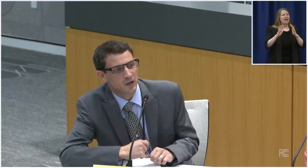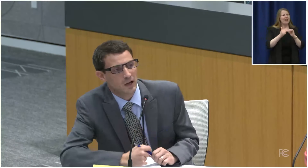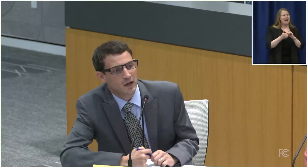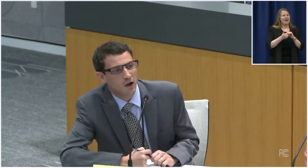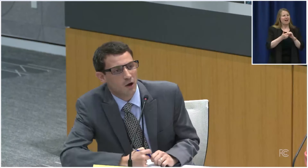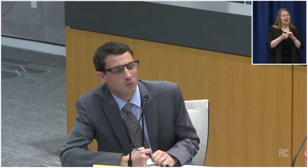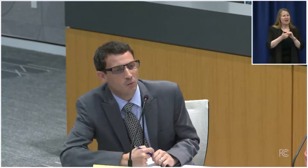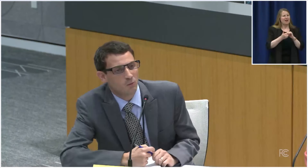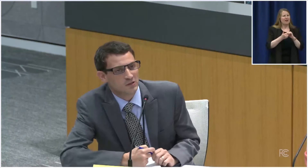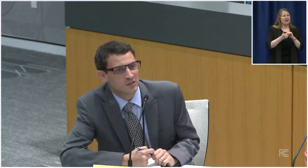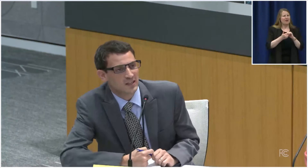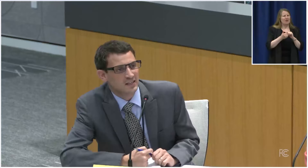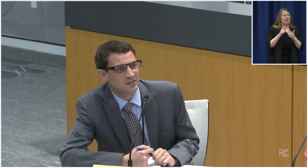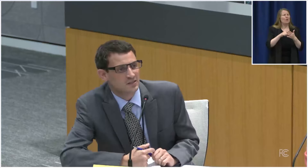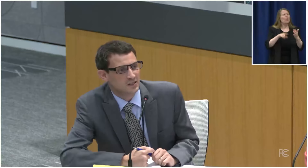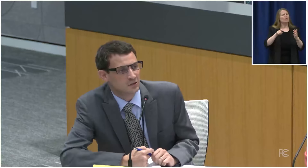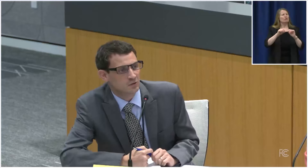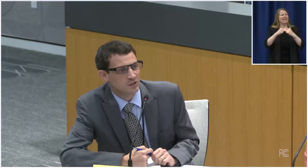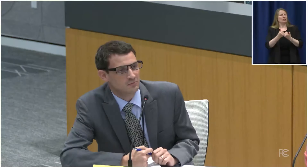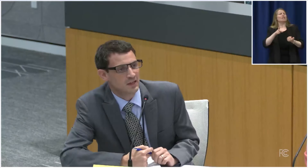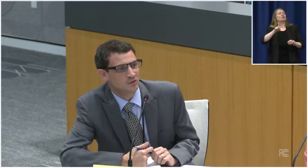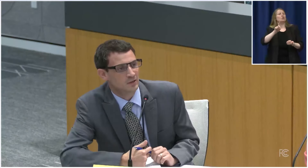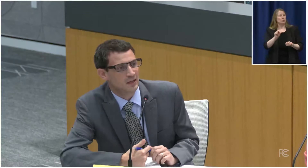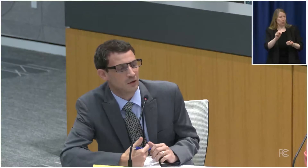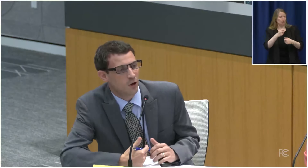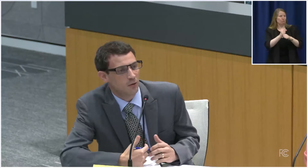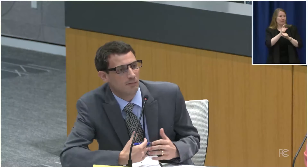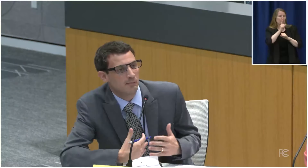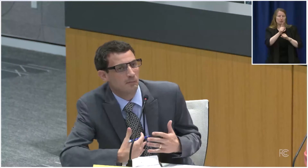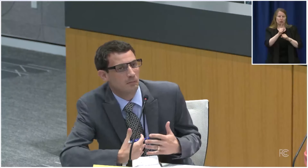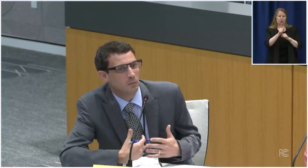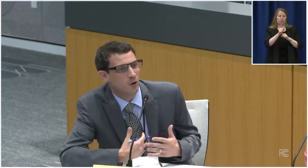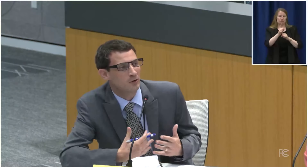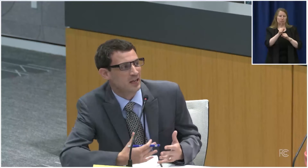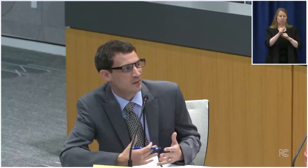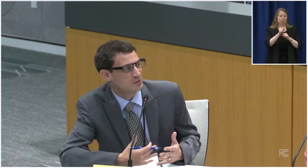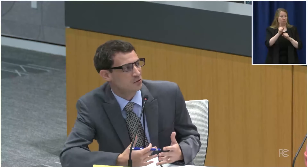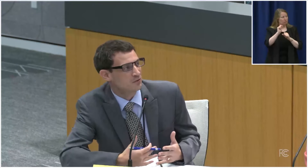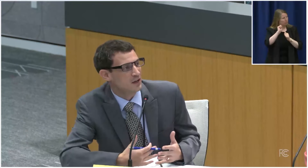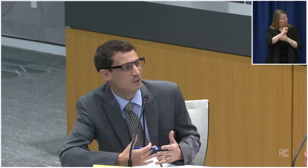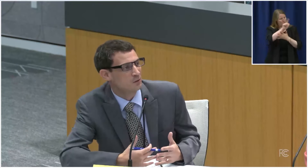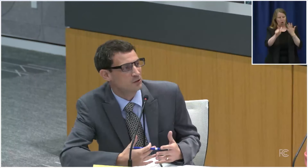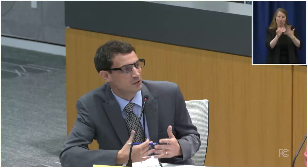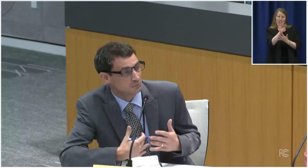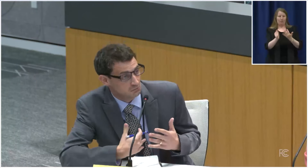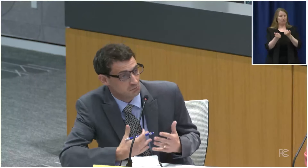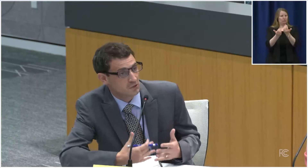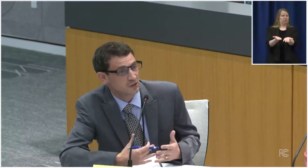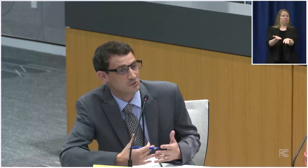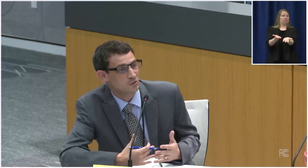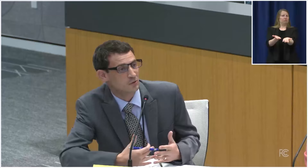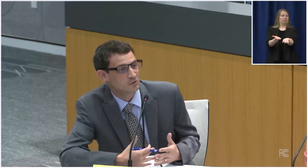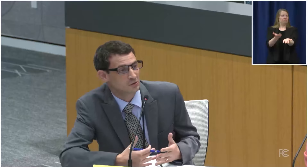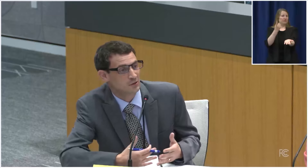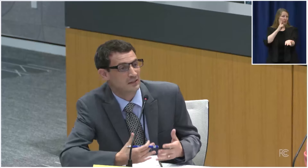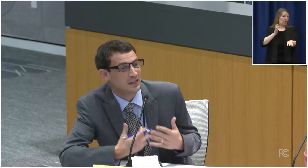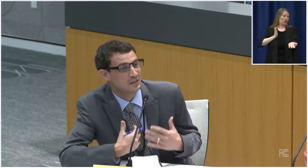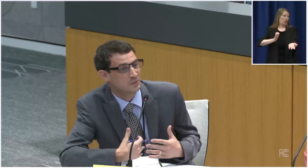FORM OF TRS, A PREFERENCE FOR THAT TTY LINE THAT WE TALKED ABOUT. WHAT SHOULD AN AGENCY DO TO